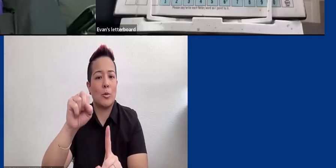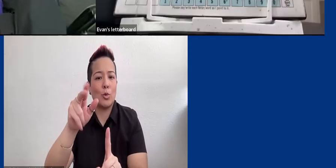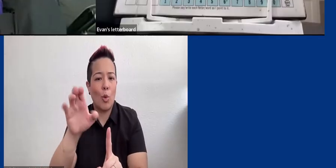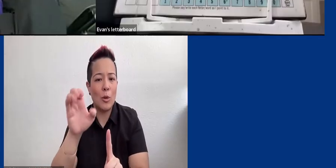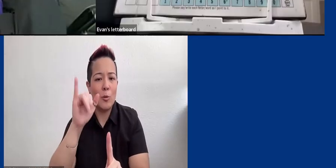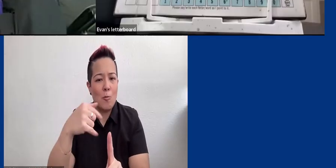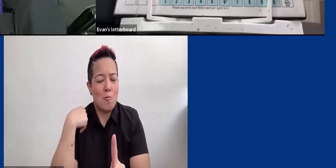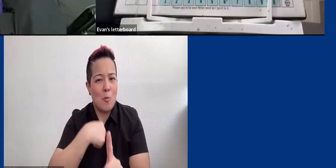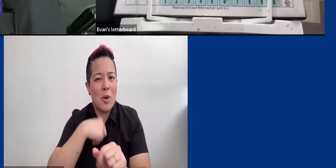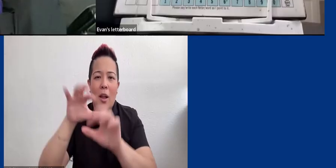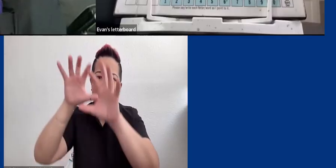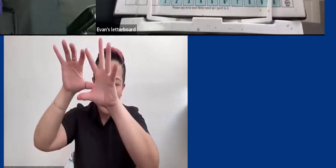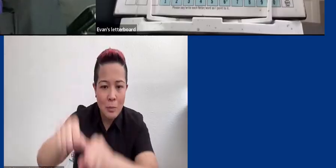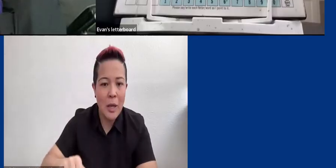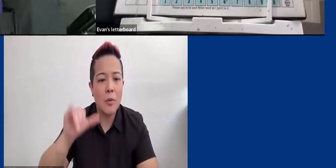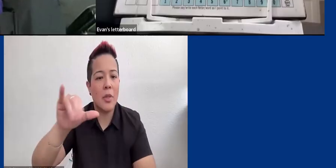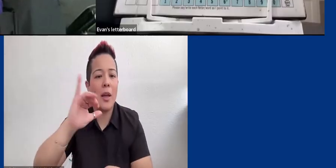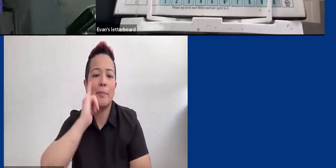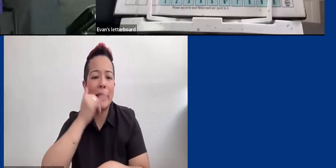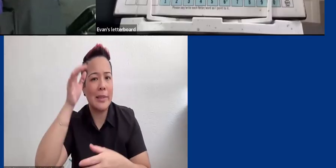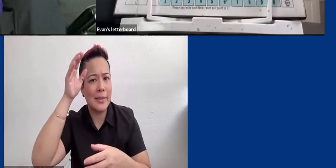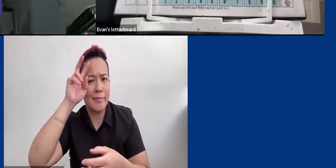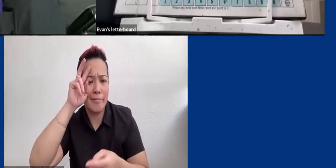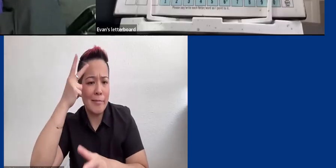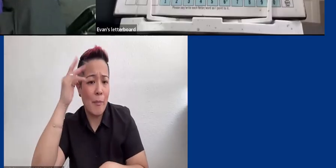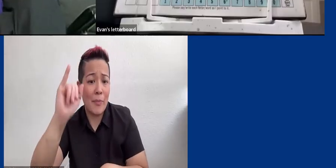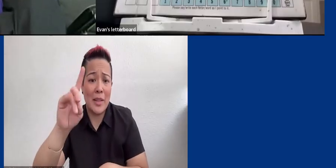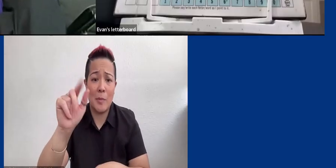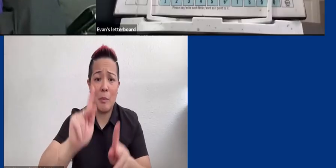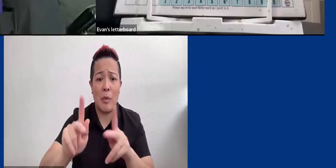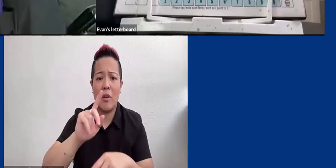fulfilling sexual lives thereby fostering a more inclusive